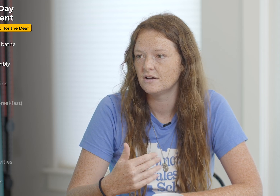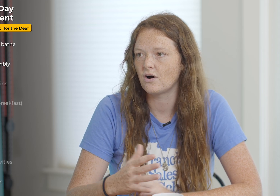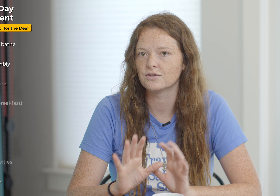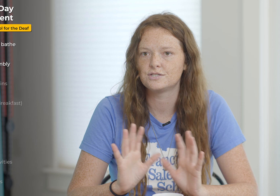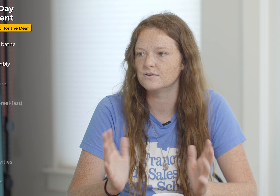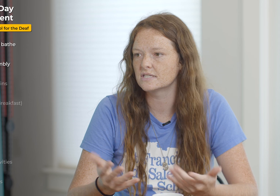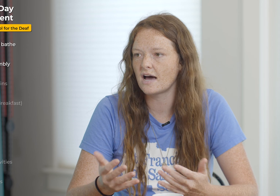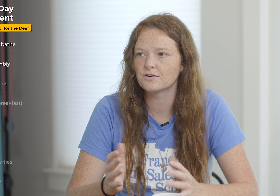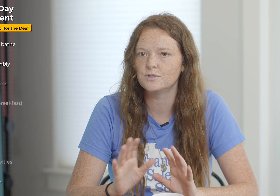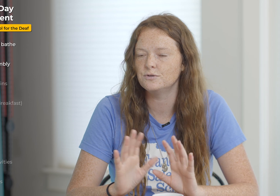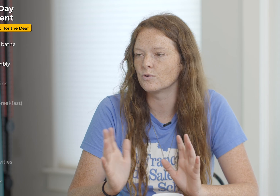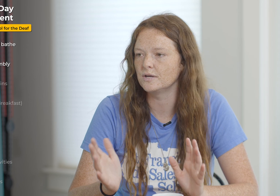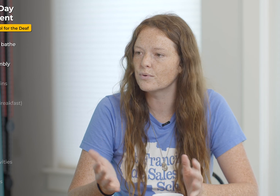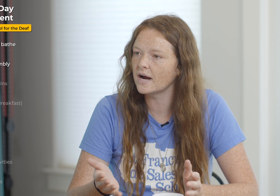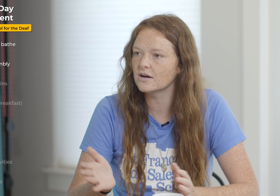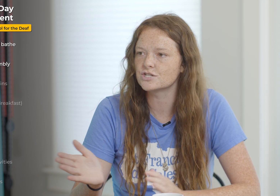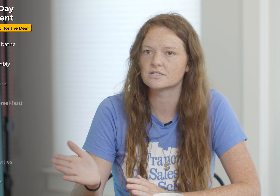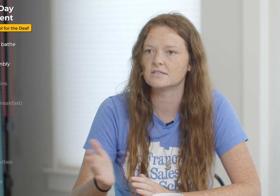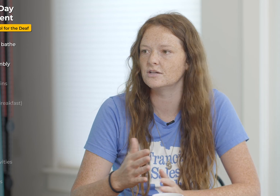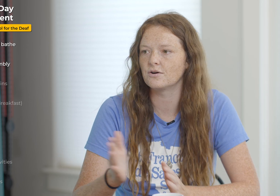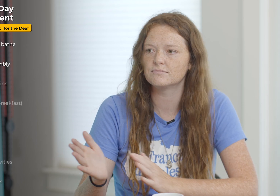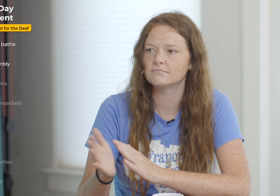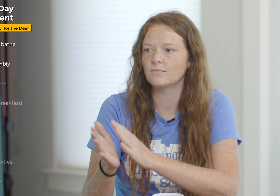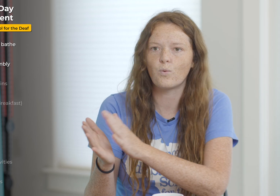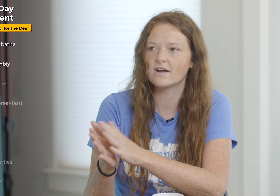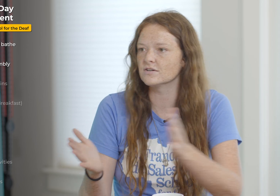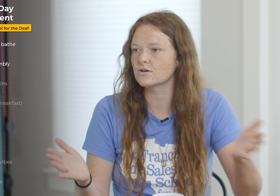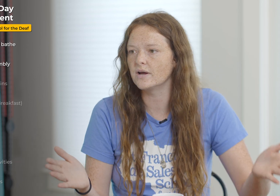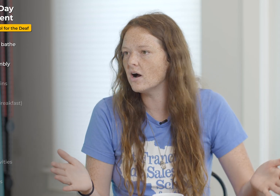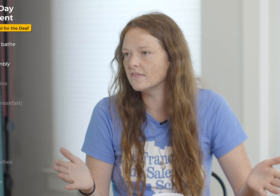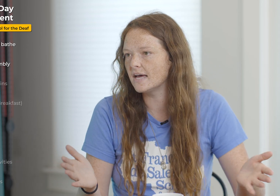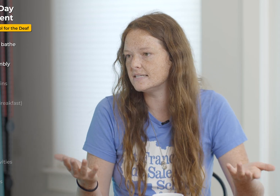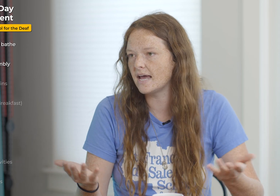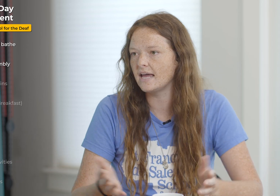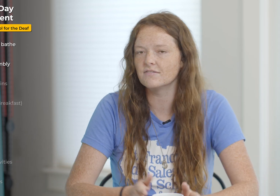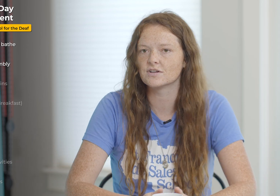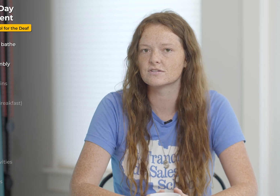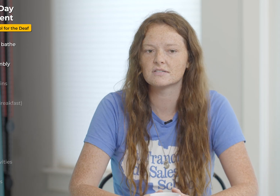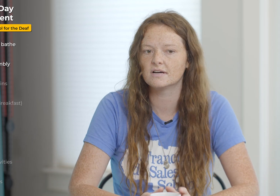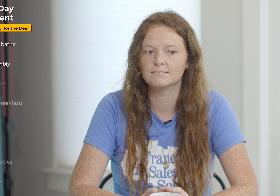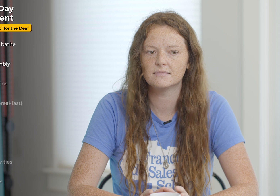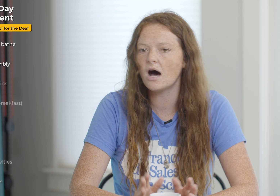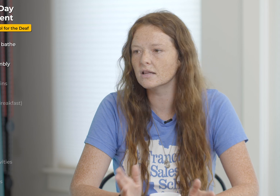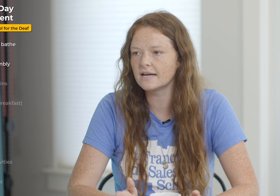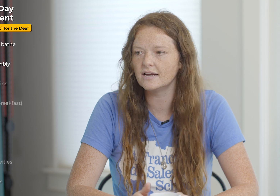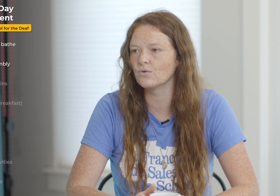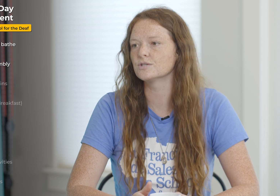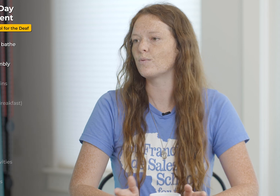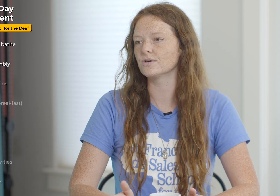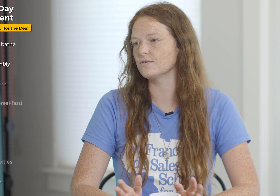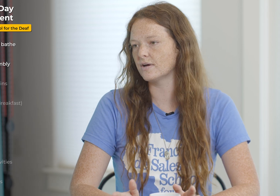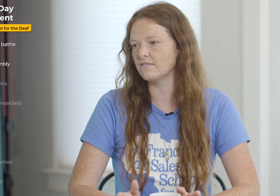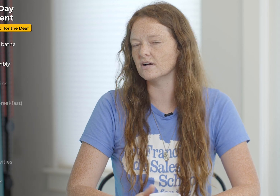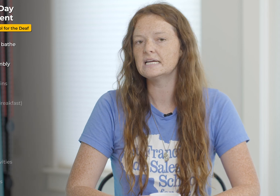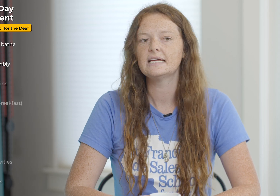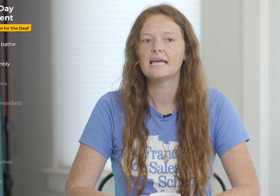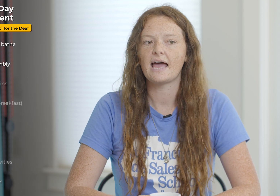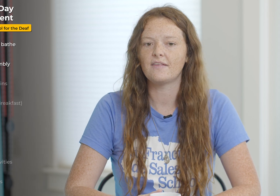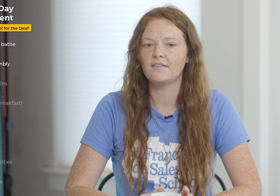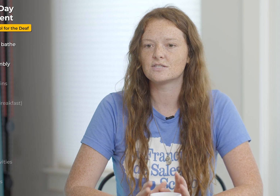All the students gather, we do morning prayer, just, you know, whatever is going on that day if there's a holiday or sports or whatever. And then so